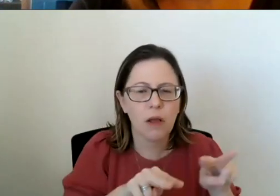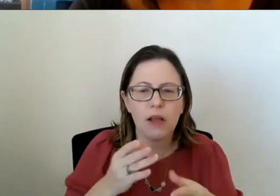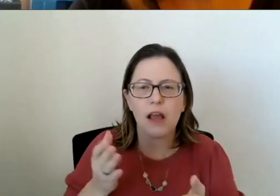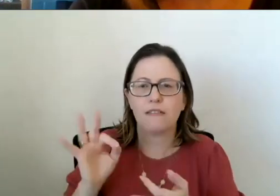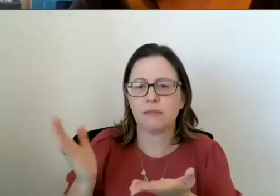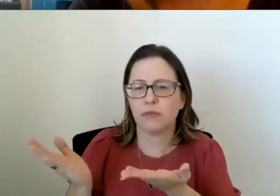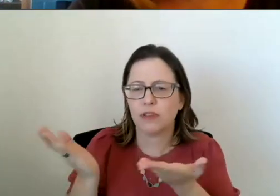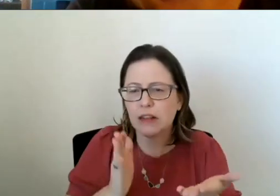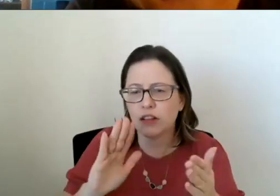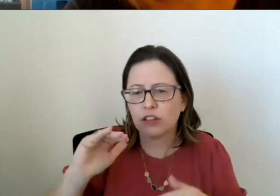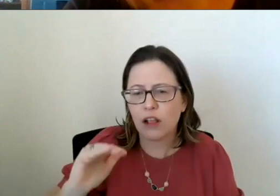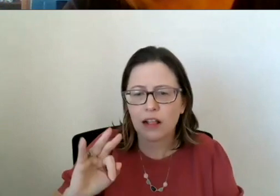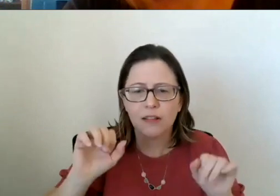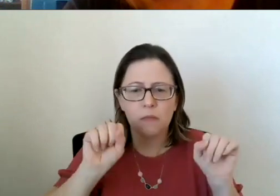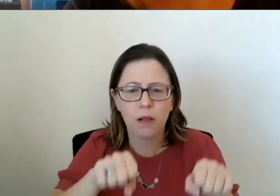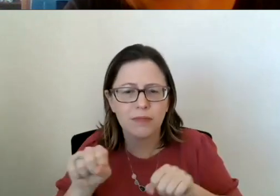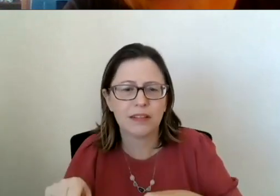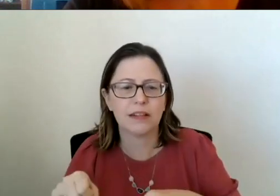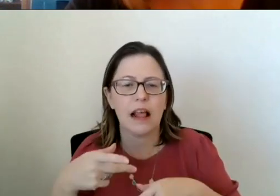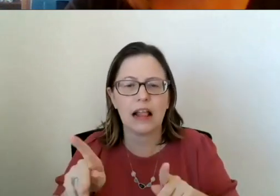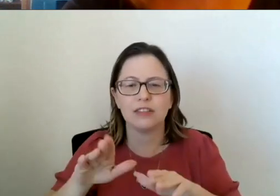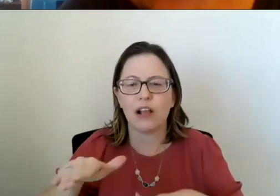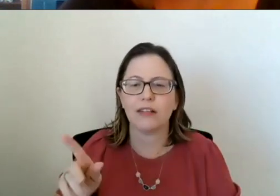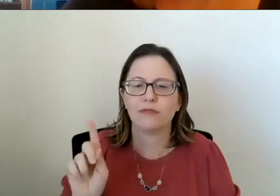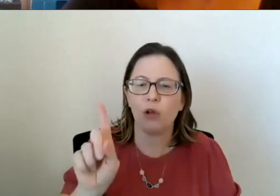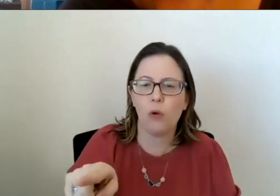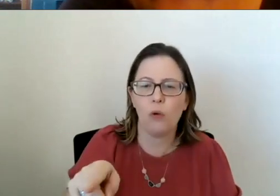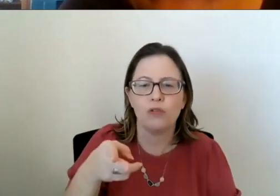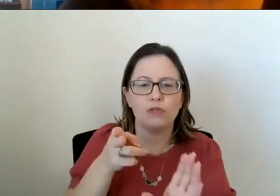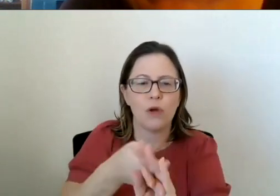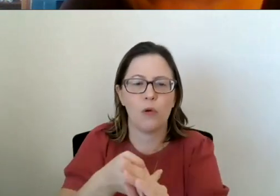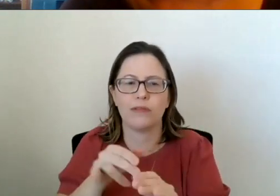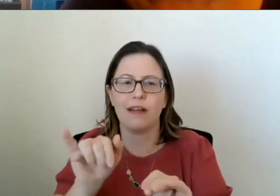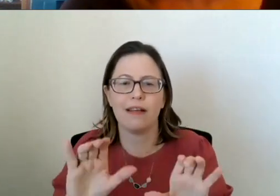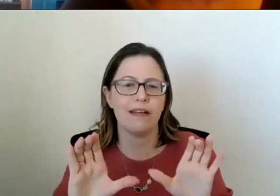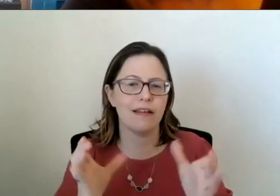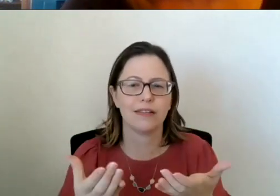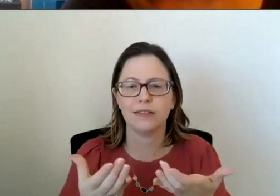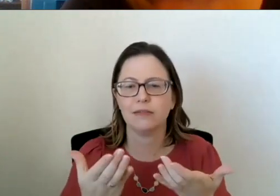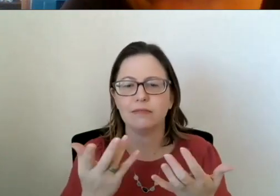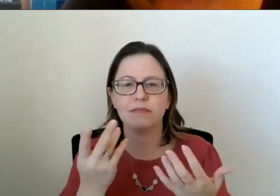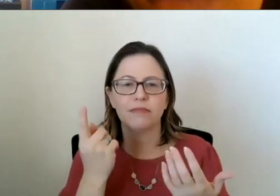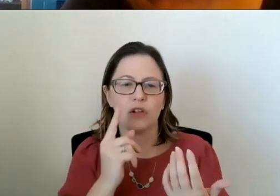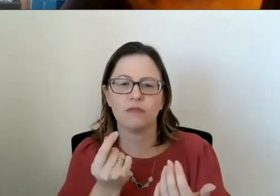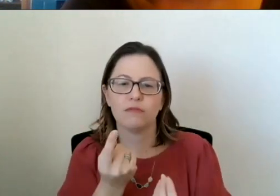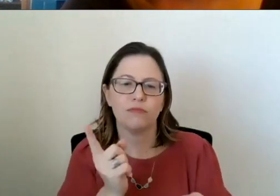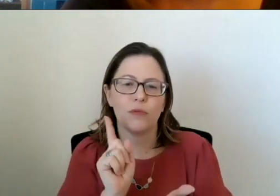See if you can get a tour. See if you can bring your child along. See if maybe they can join a